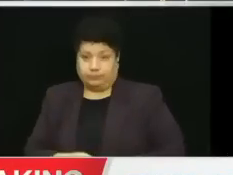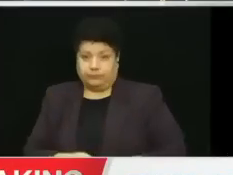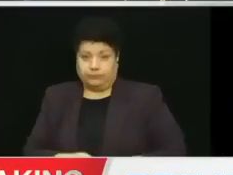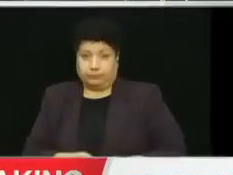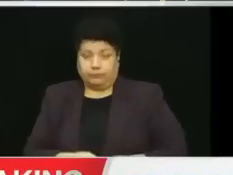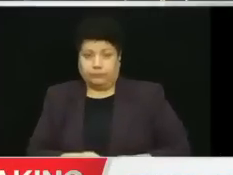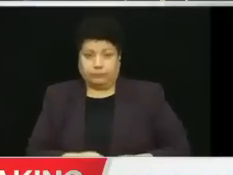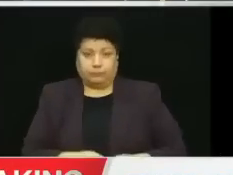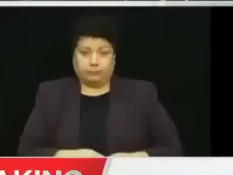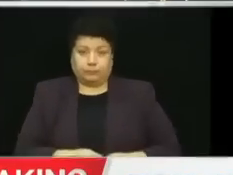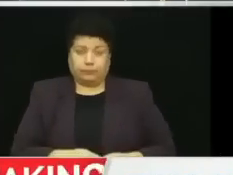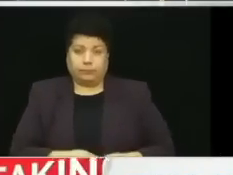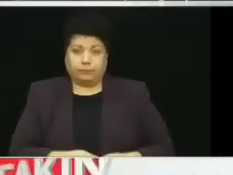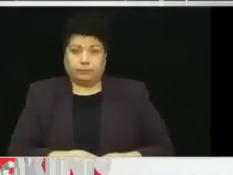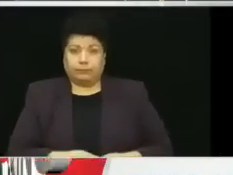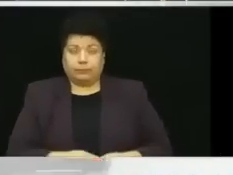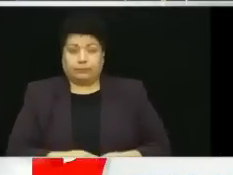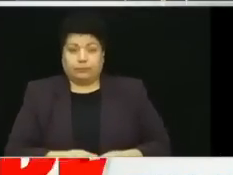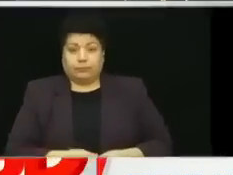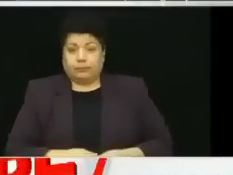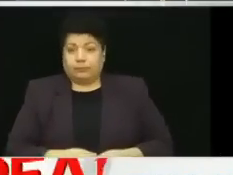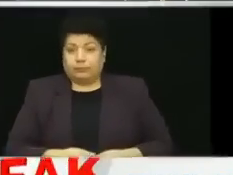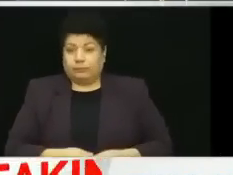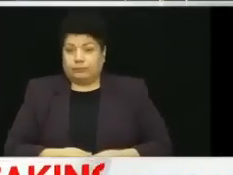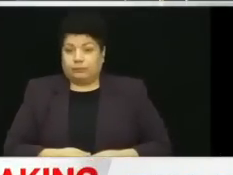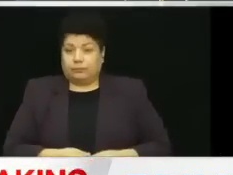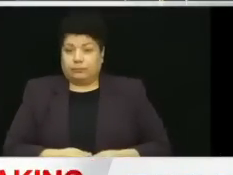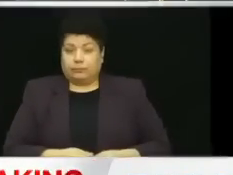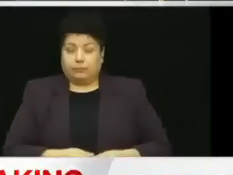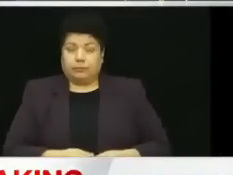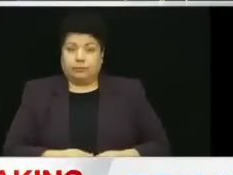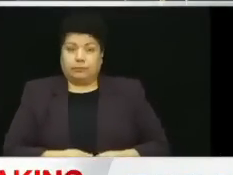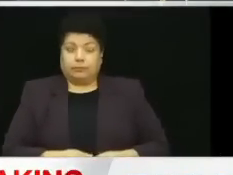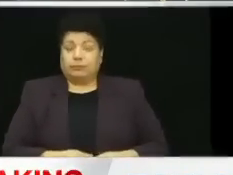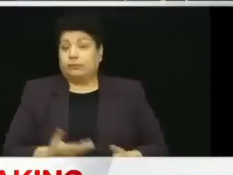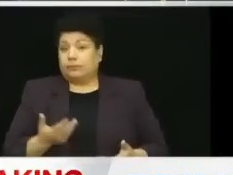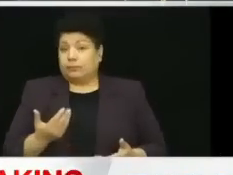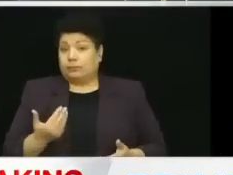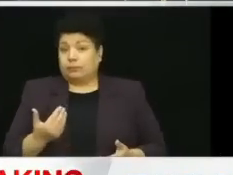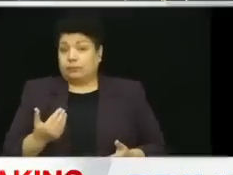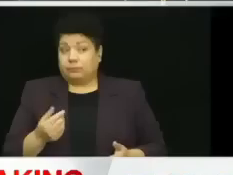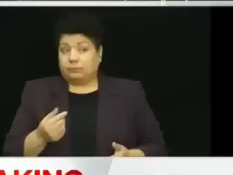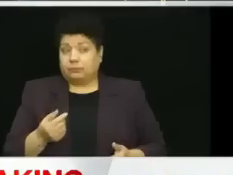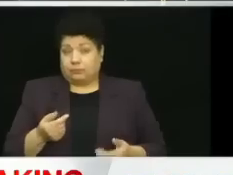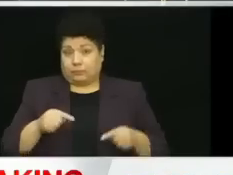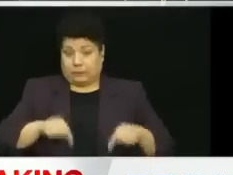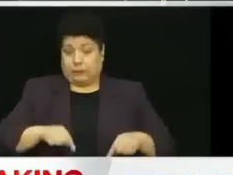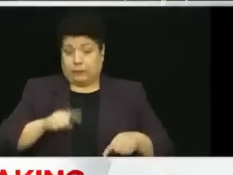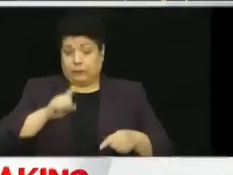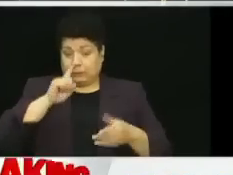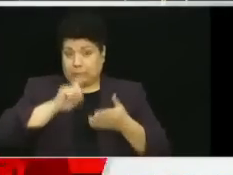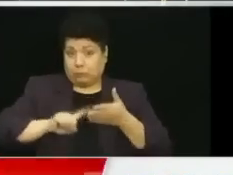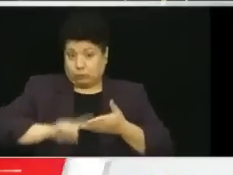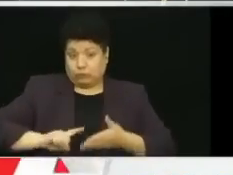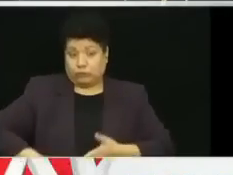THEY'RE USED IN THE PUBLIC ORDER EMERGENCY THAN THEY'RE USED FOR CSIS. IT'S NOT THE WORDS THAT ARE